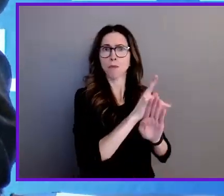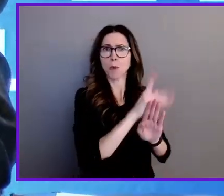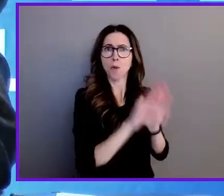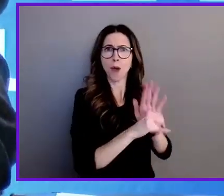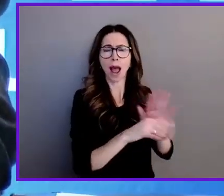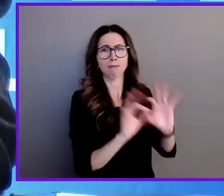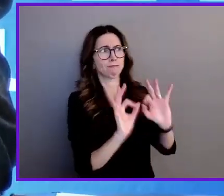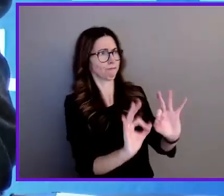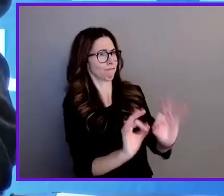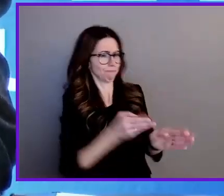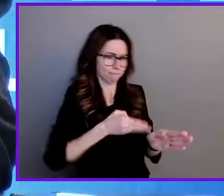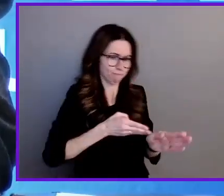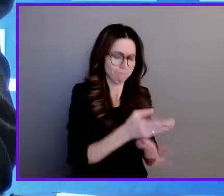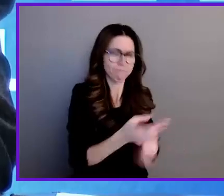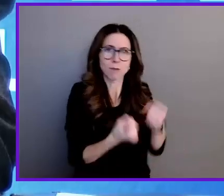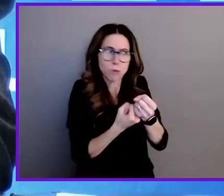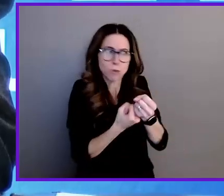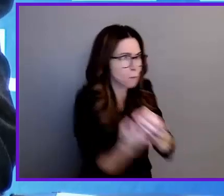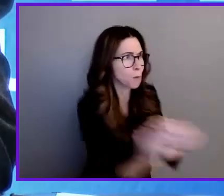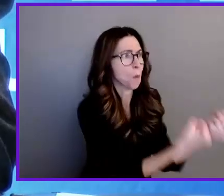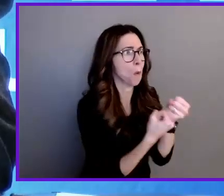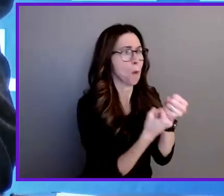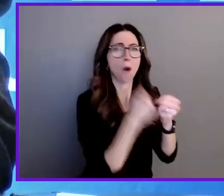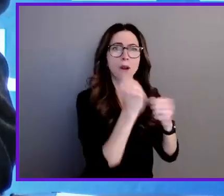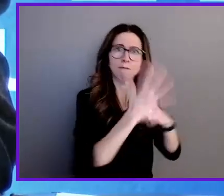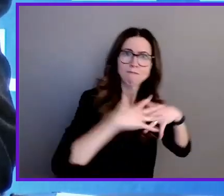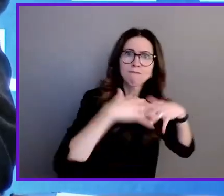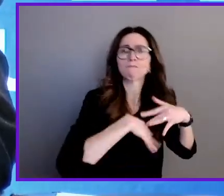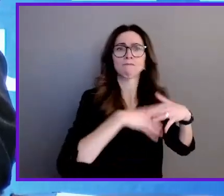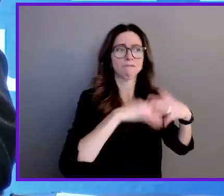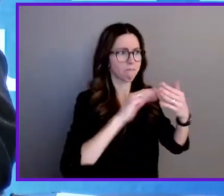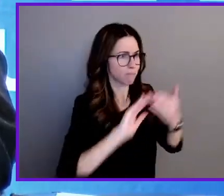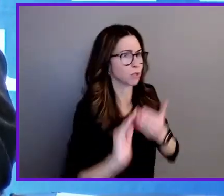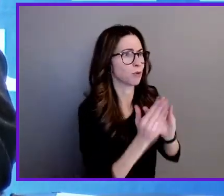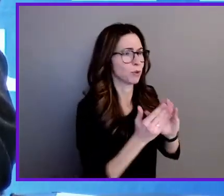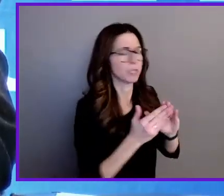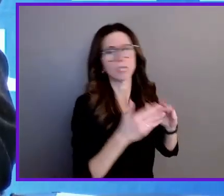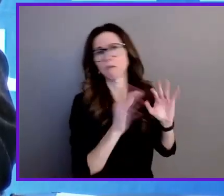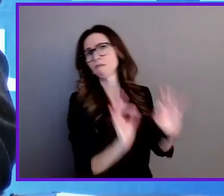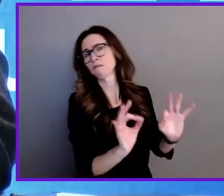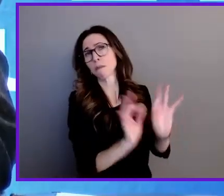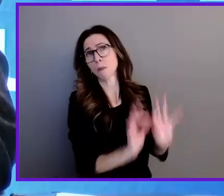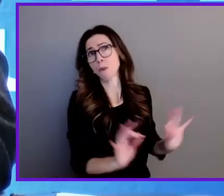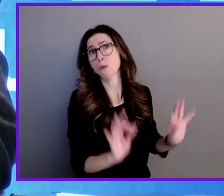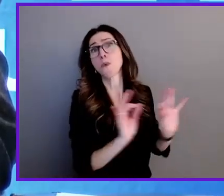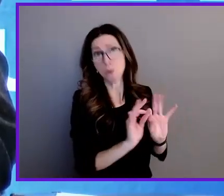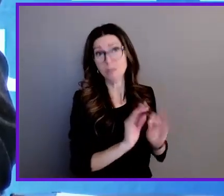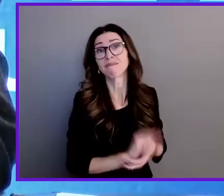by Indigenous peoples. I think that’s really important. I think some of the co-delivery models